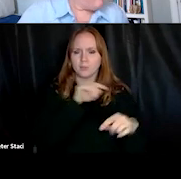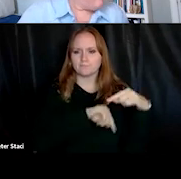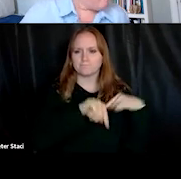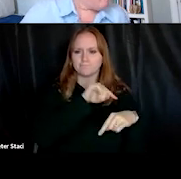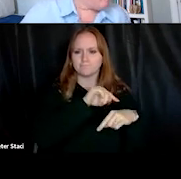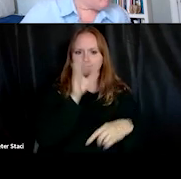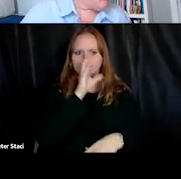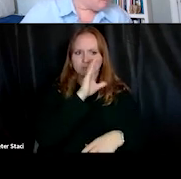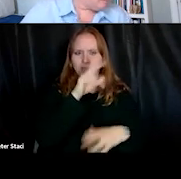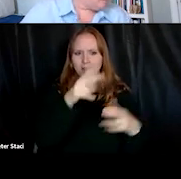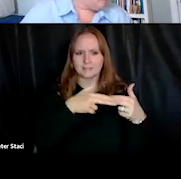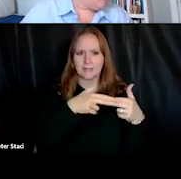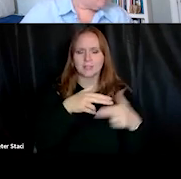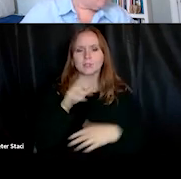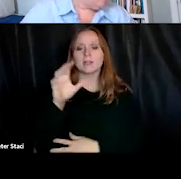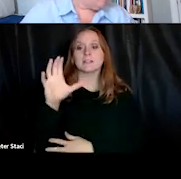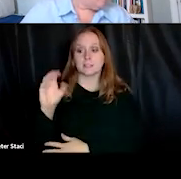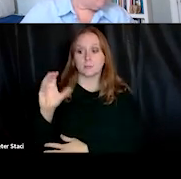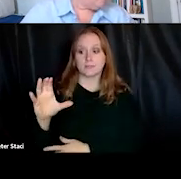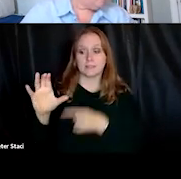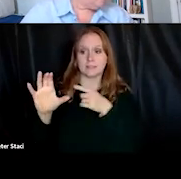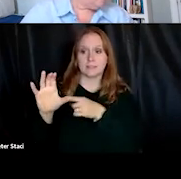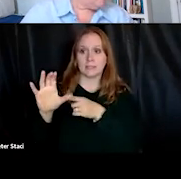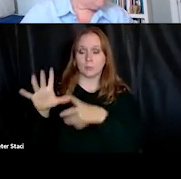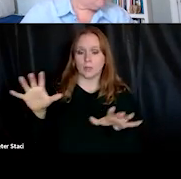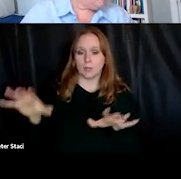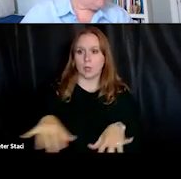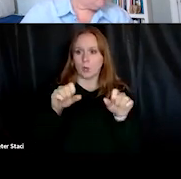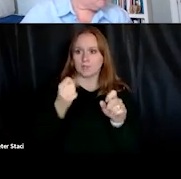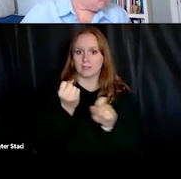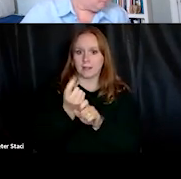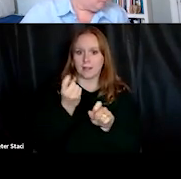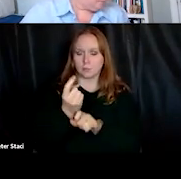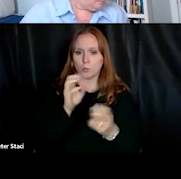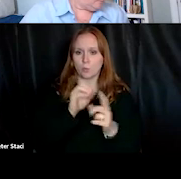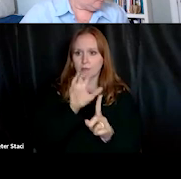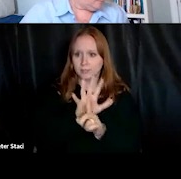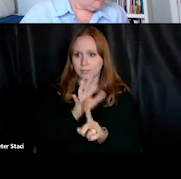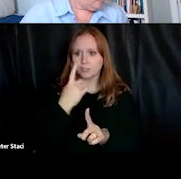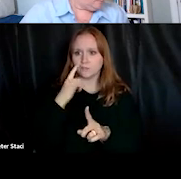So as a CoC, we host an annual SOAR orientation for our general membership.